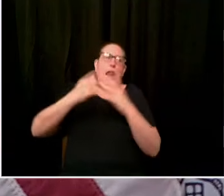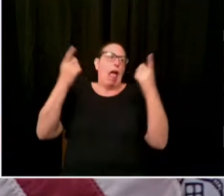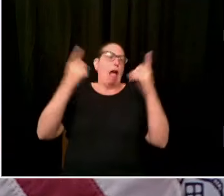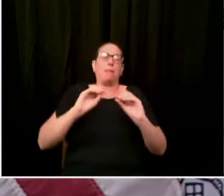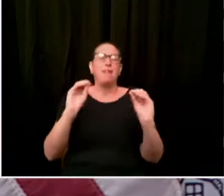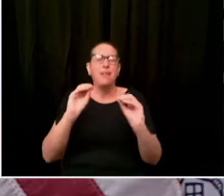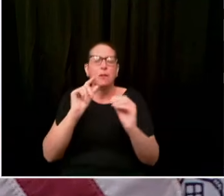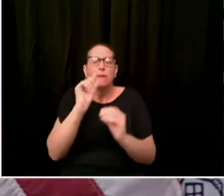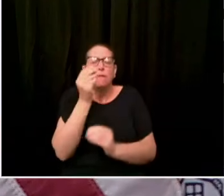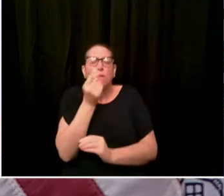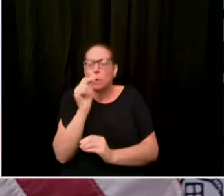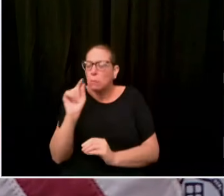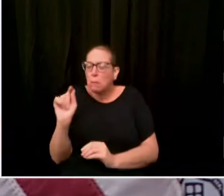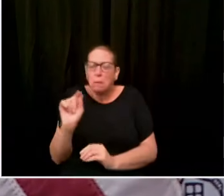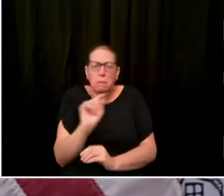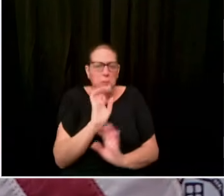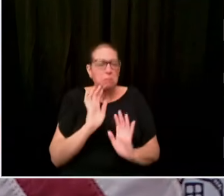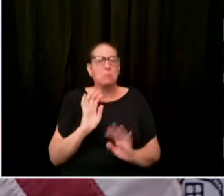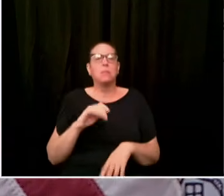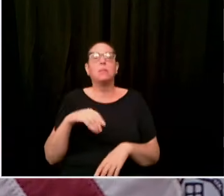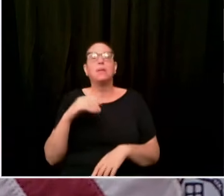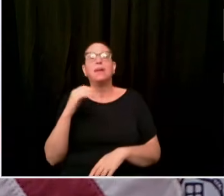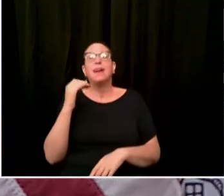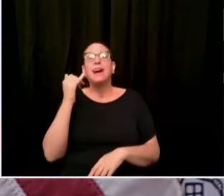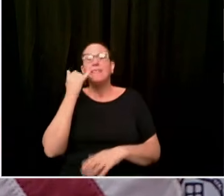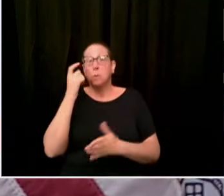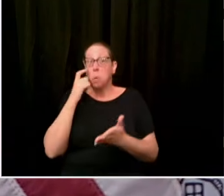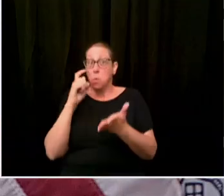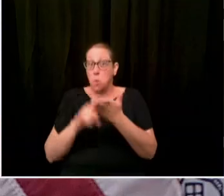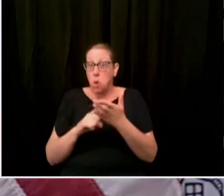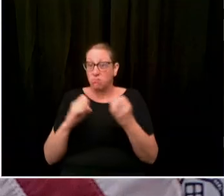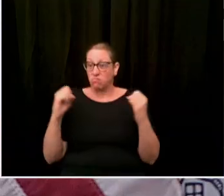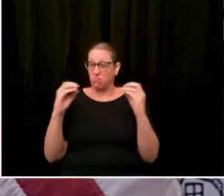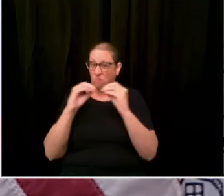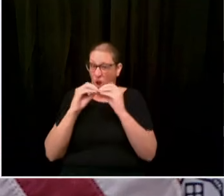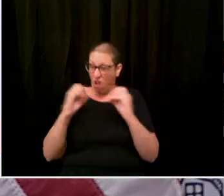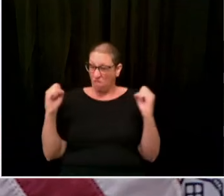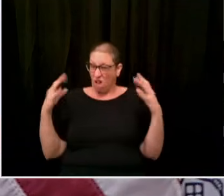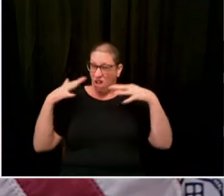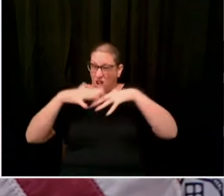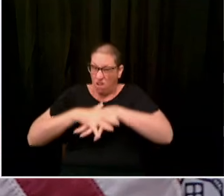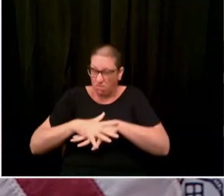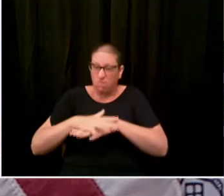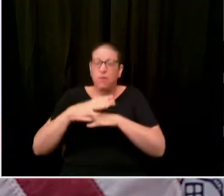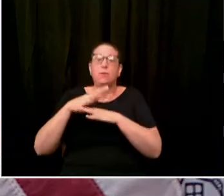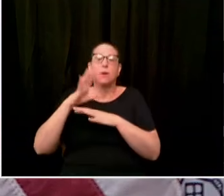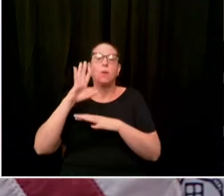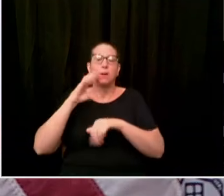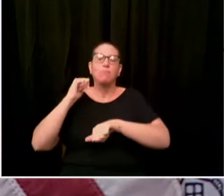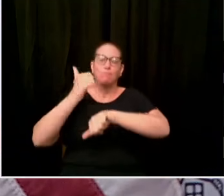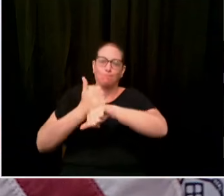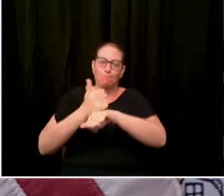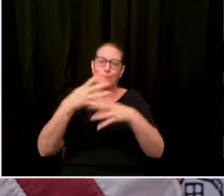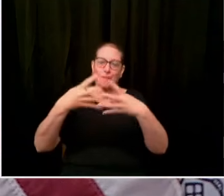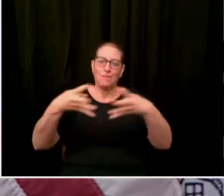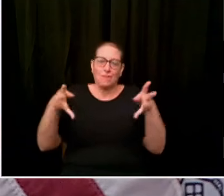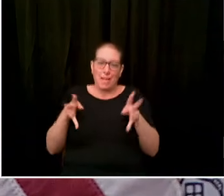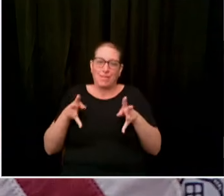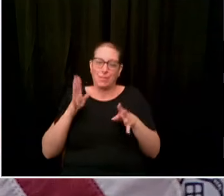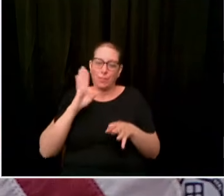PROBLEMS, WE WILL USE THE FENCING ON TOP OF PATROLS. DON'T WANT TO DO IT, BUT WE'RE READY TO.